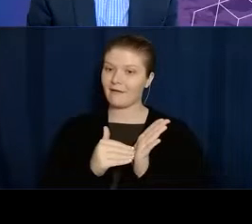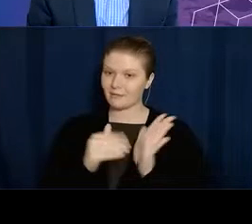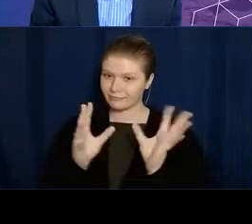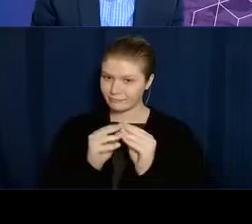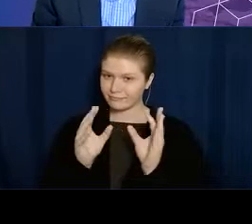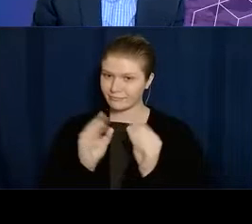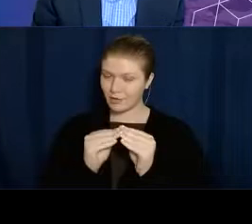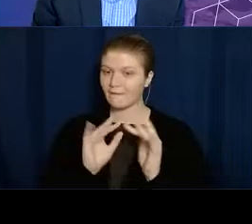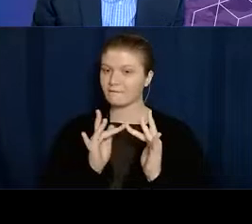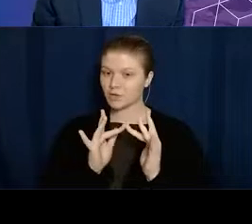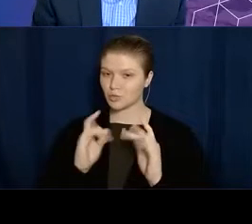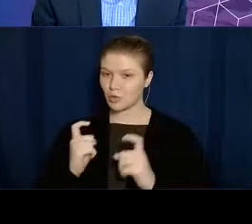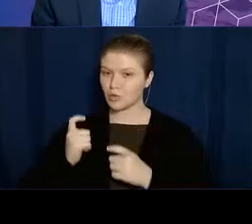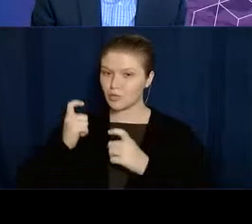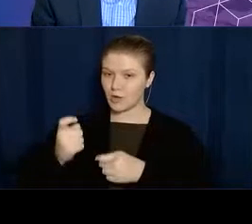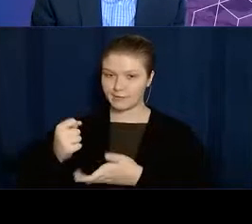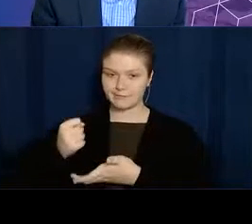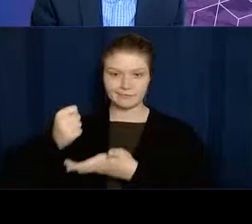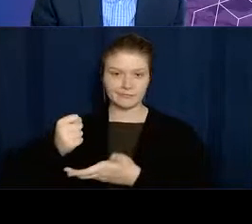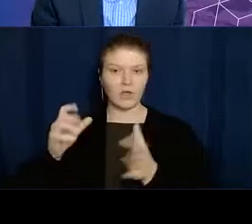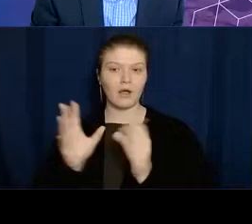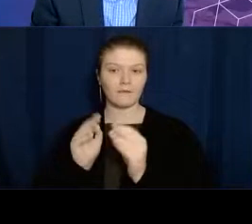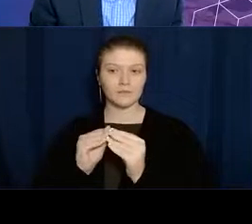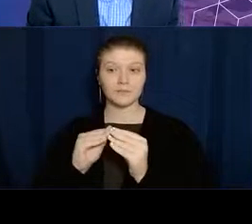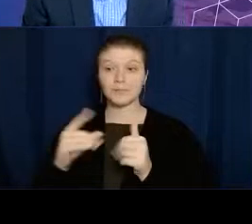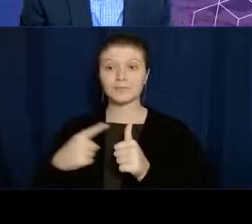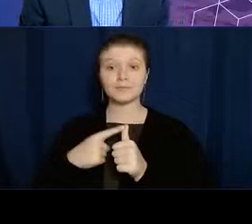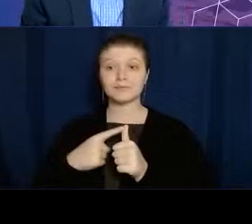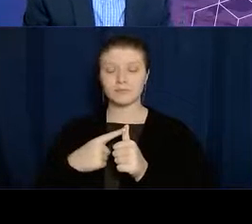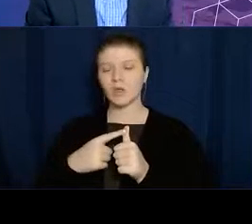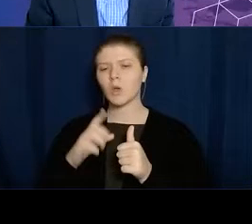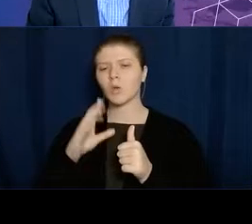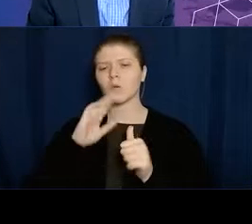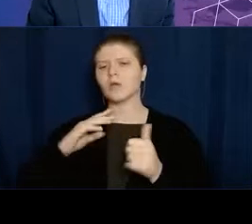Before we begin, we would like to take a poll to find out a little more about you.